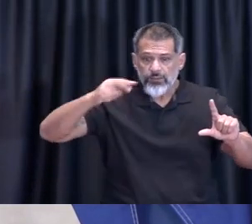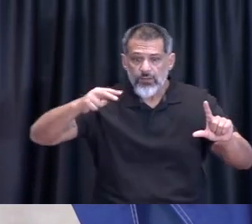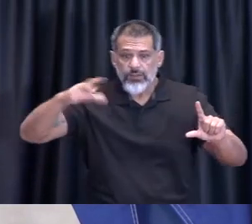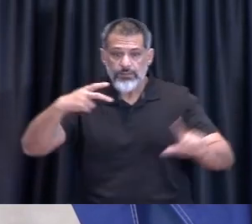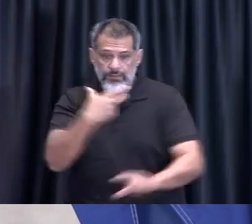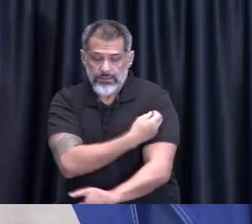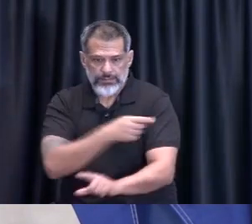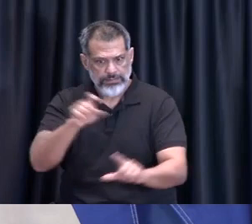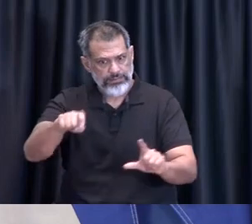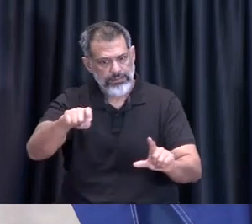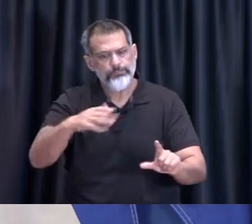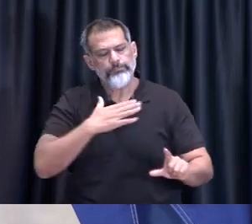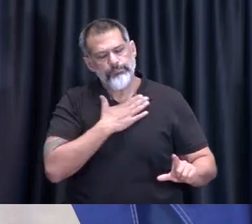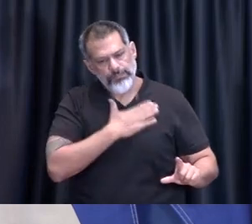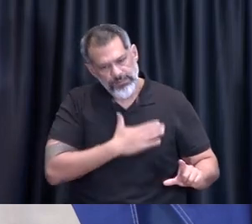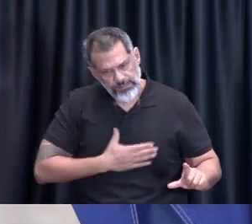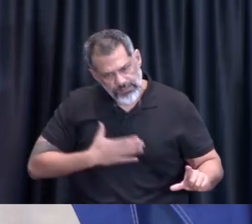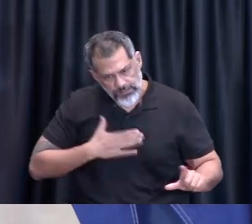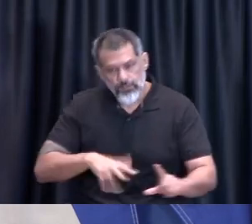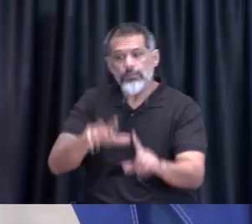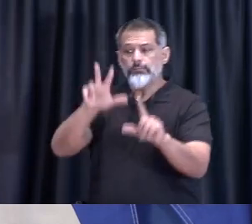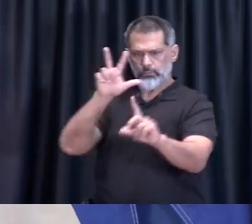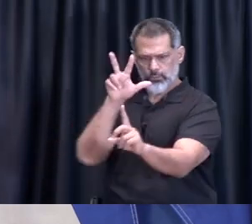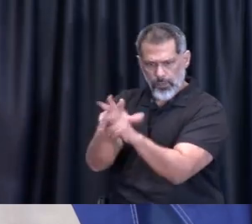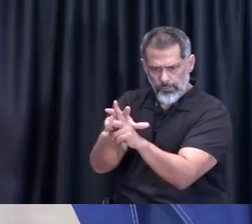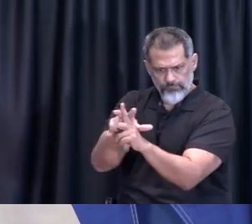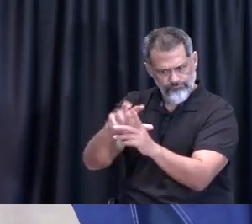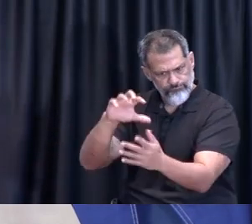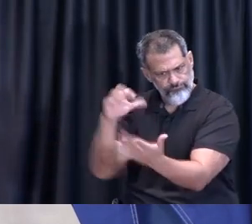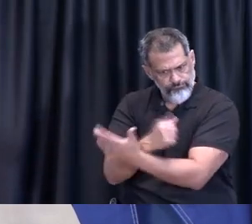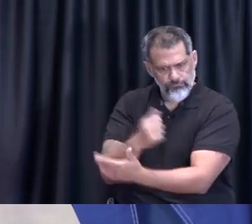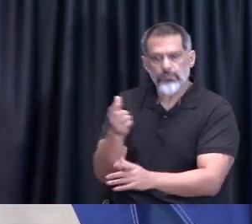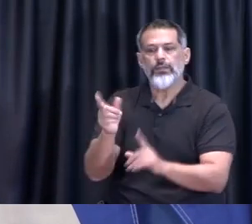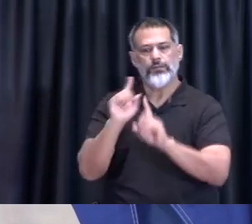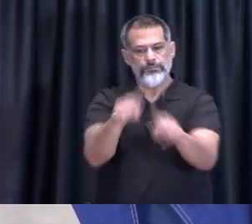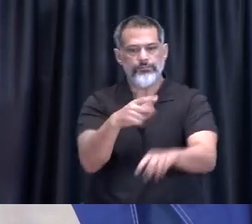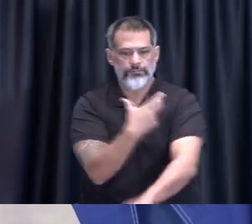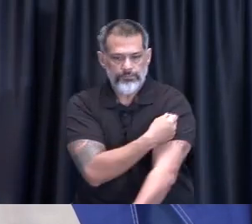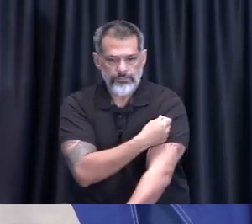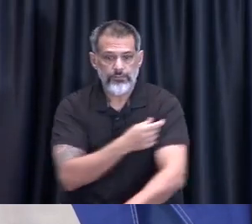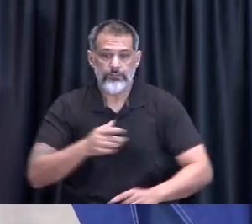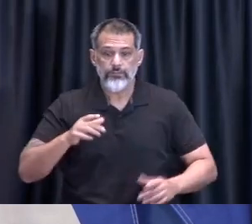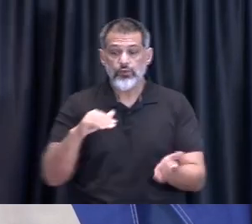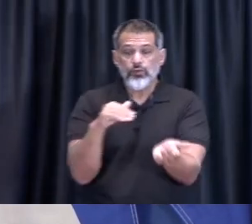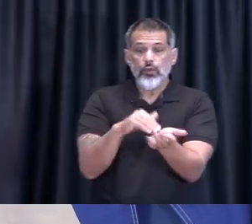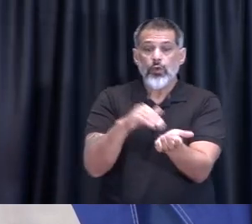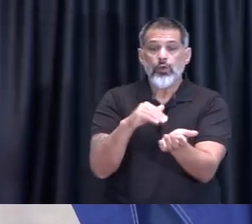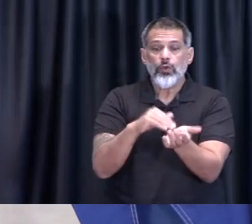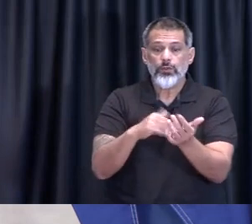appointments and get vaccinated. Dr. de Villa will be detailing today the work that Toronto Public Health is